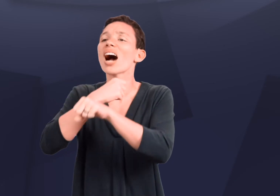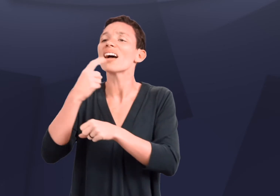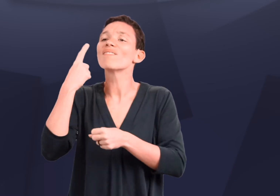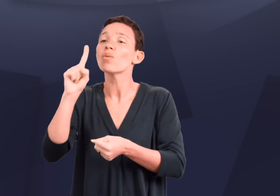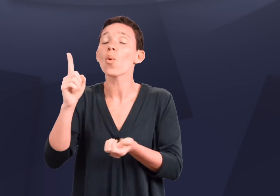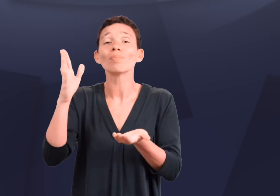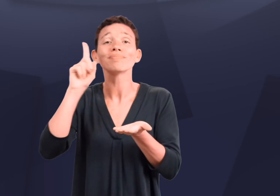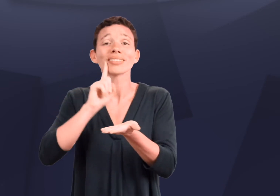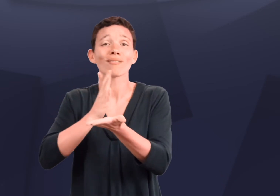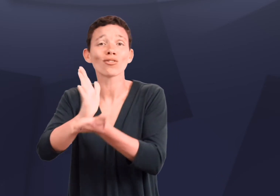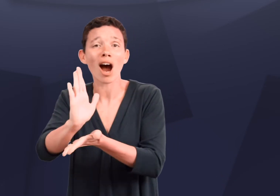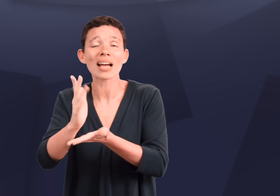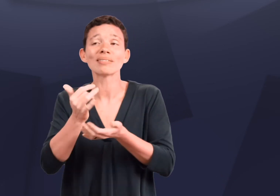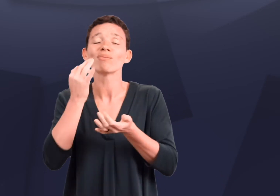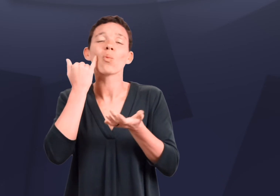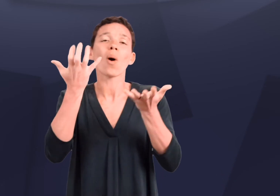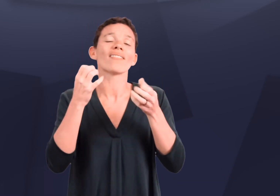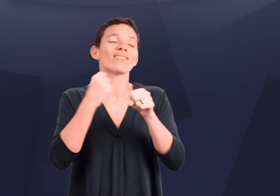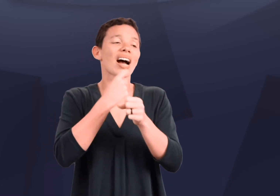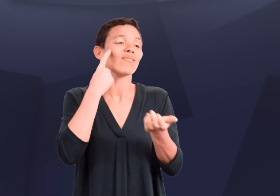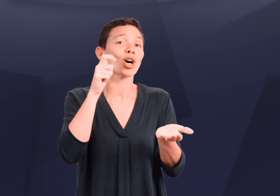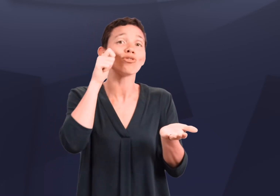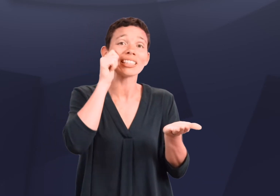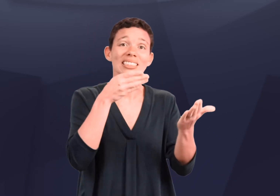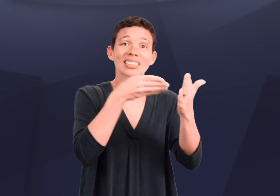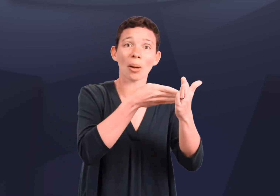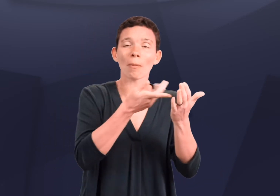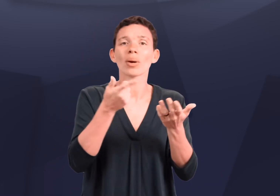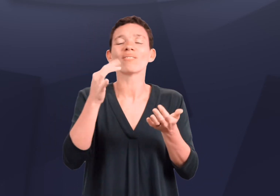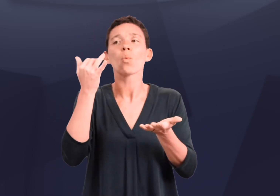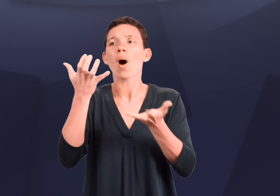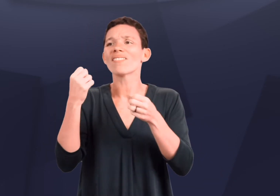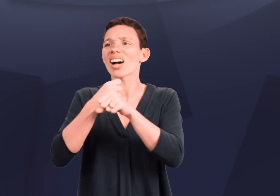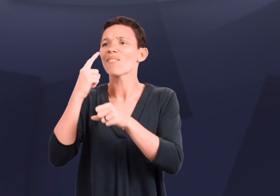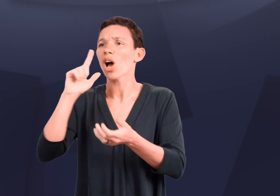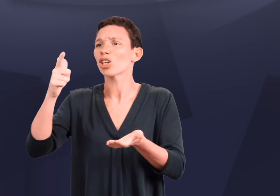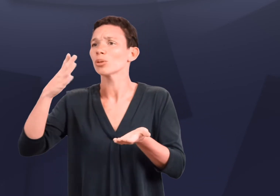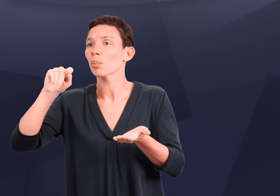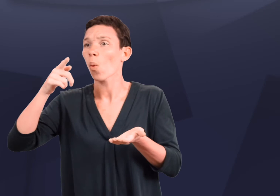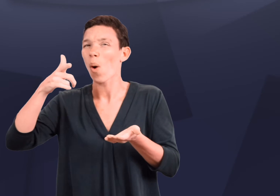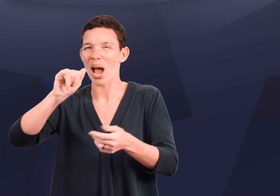that it's a competition and that one group's oppression is worse than others.